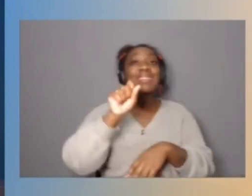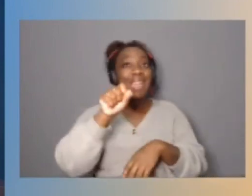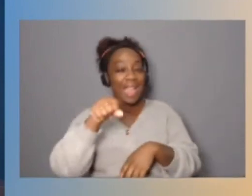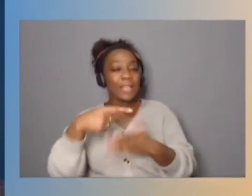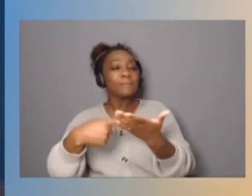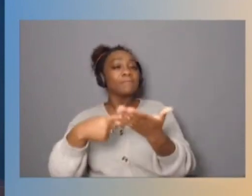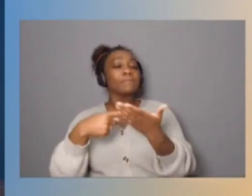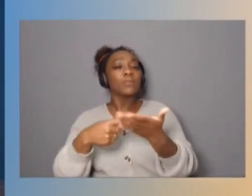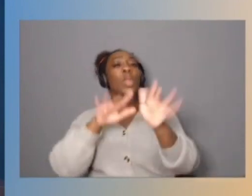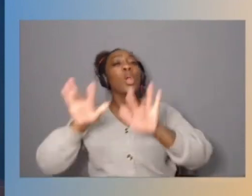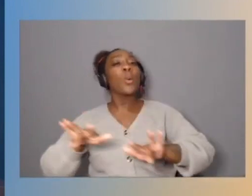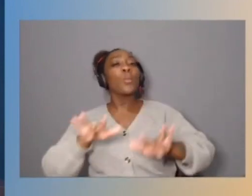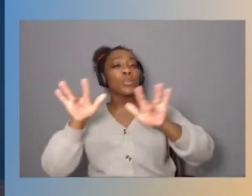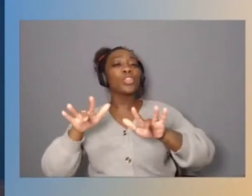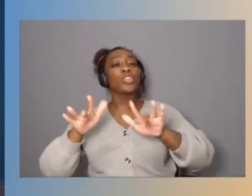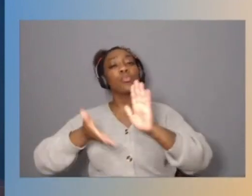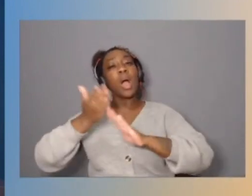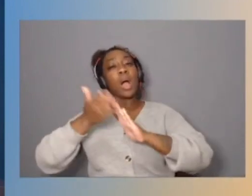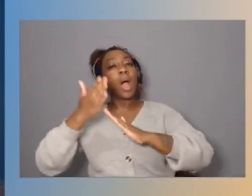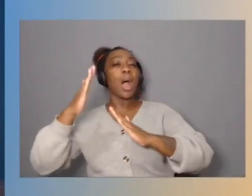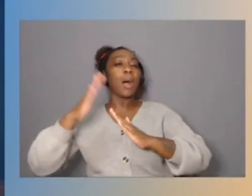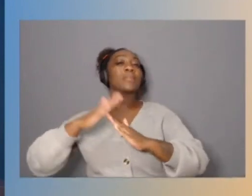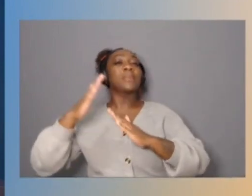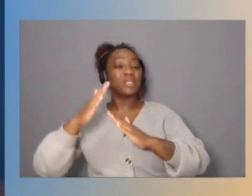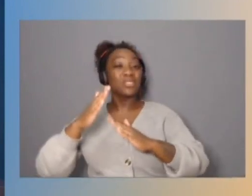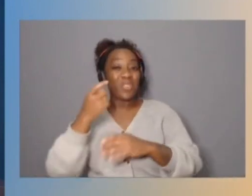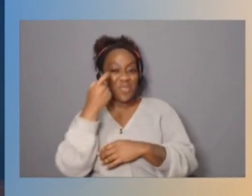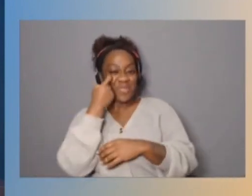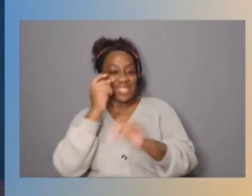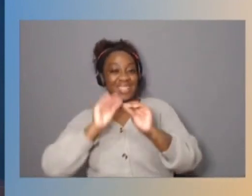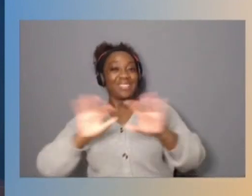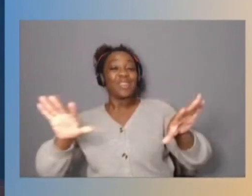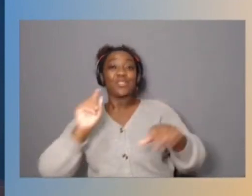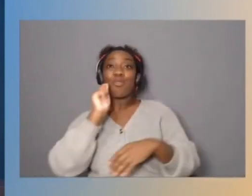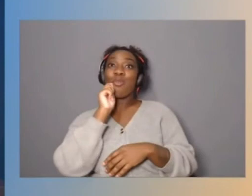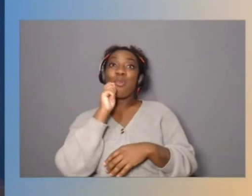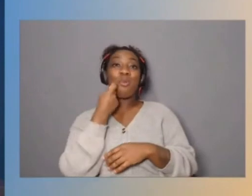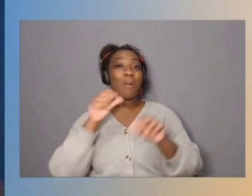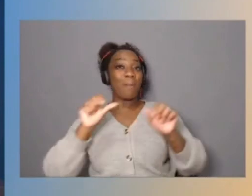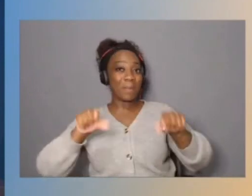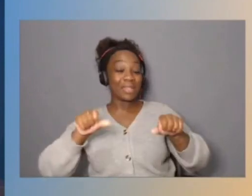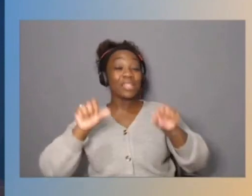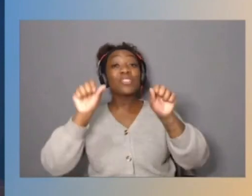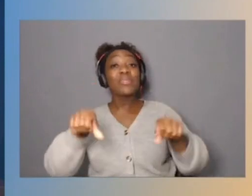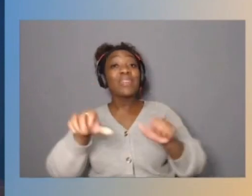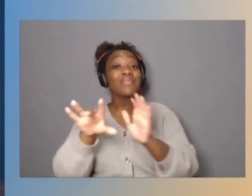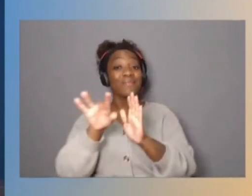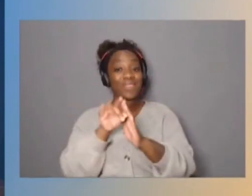because it recently launched a really cool feature where it'll help you find the right workload with the biggest return